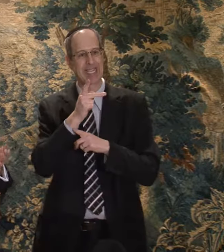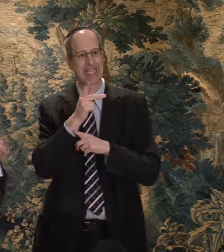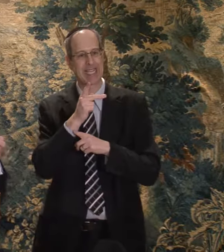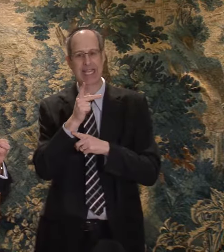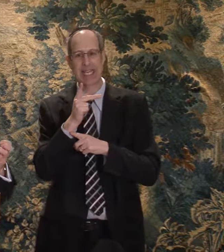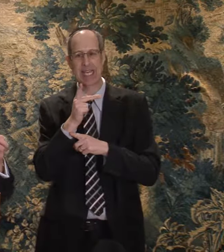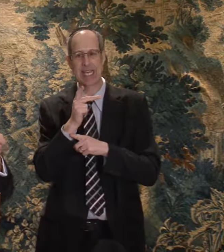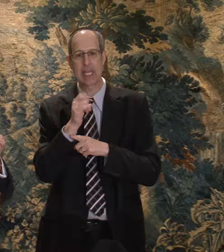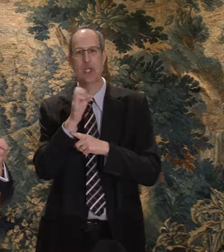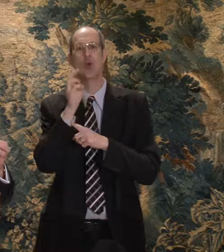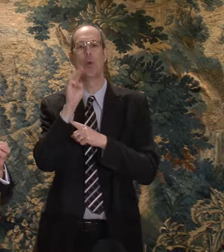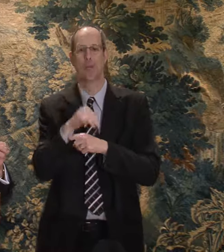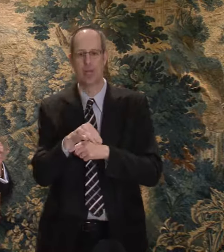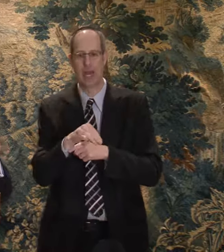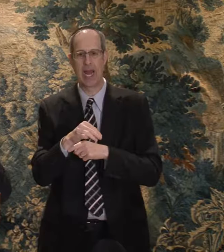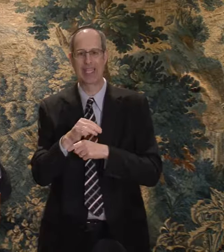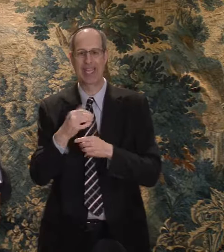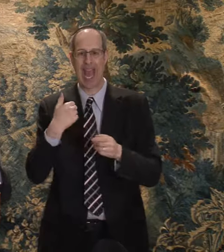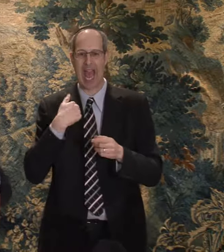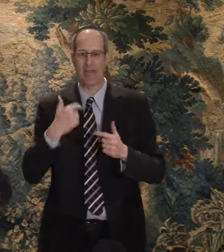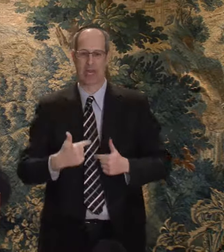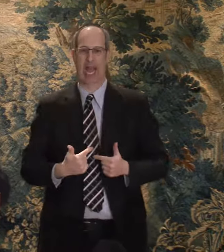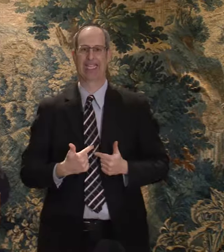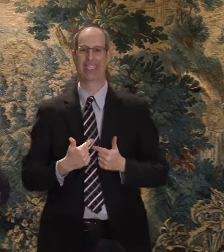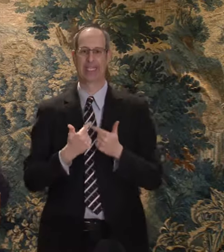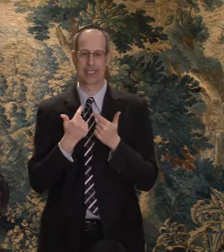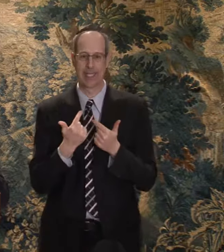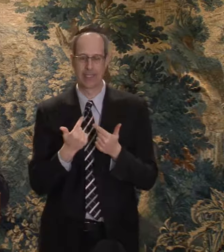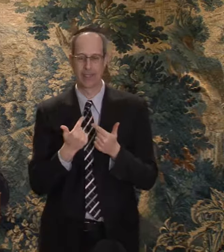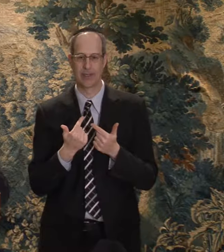have an existence Baro they was just get benched because